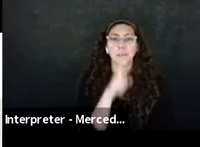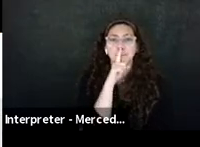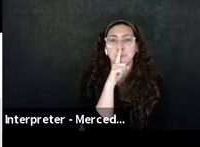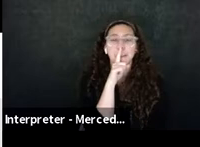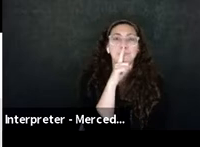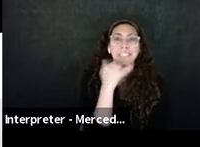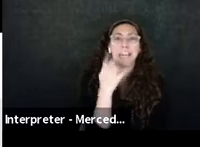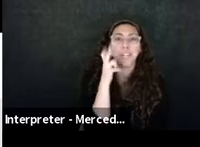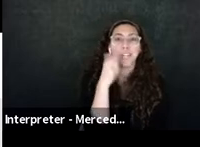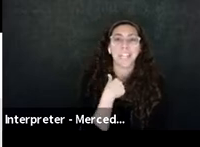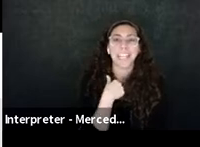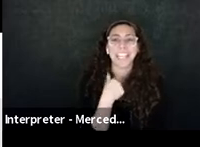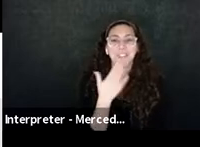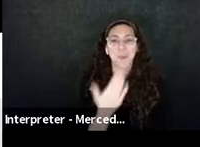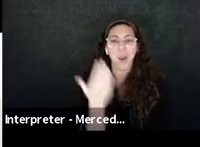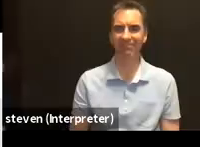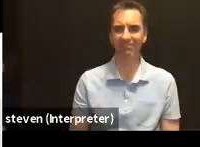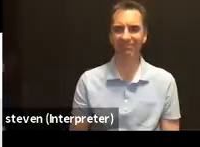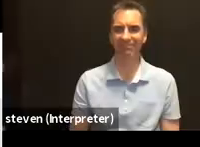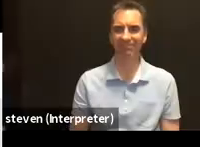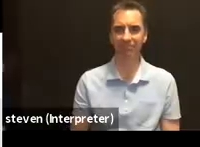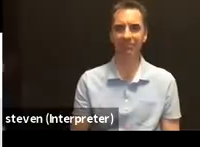maria.rodriguez: Morning. So I was able to get my camera to work. So that was great.